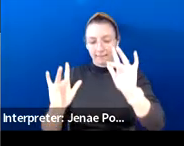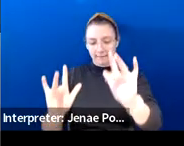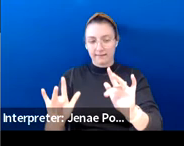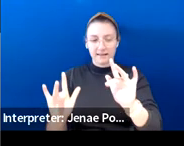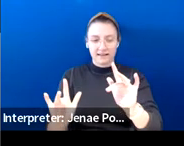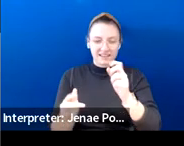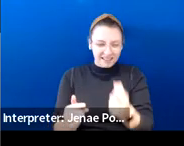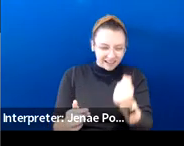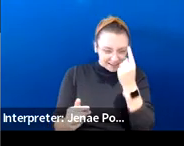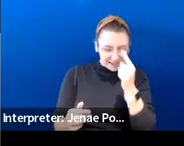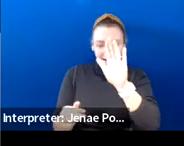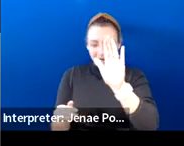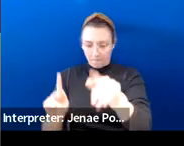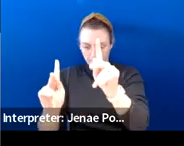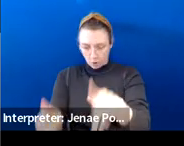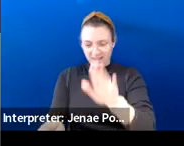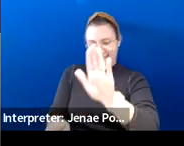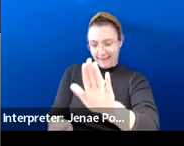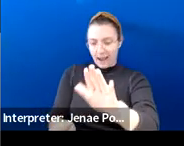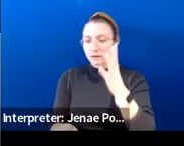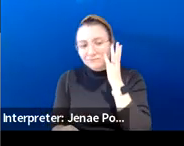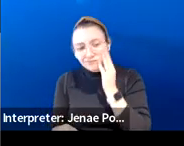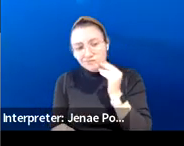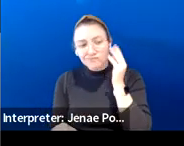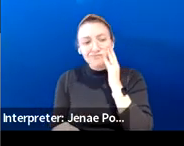from his own framework and referenced rather than one's own